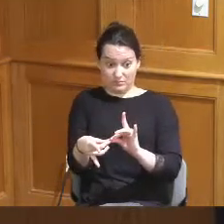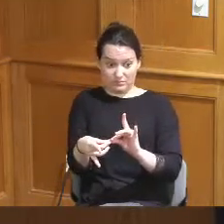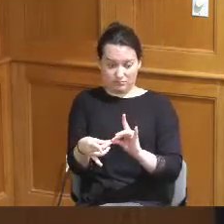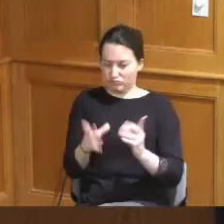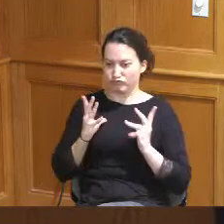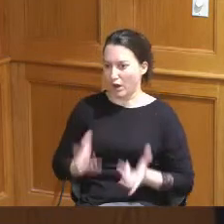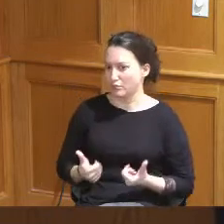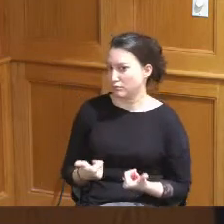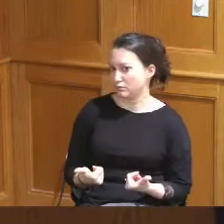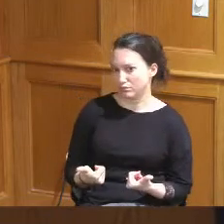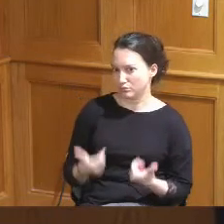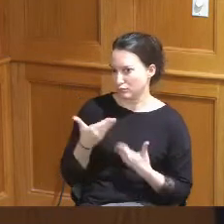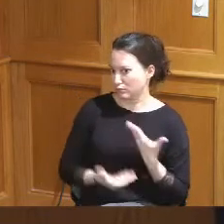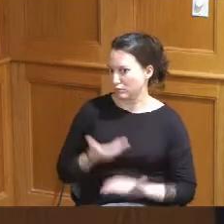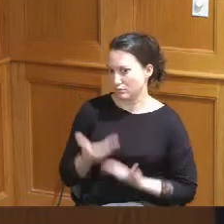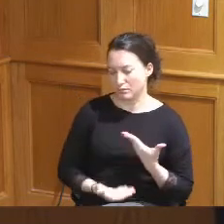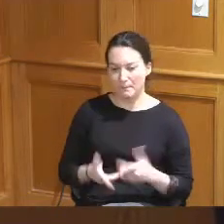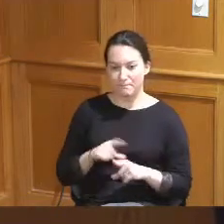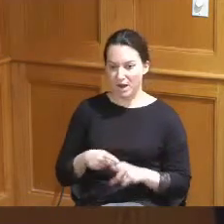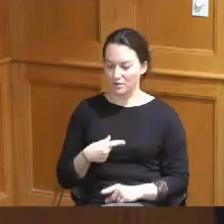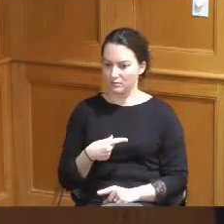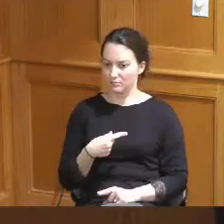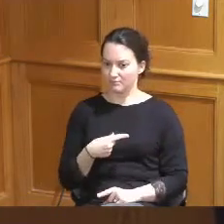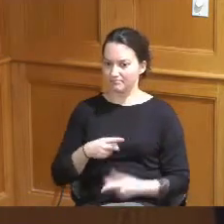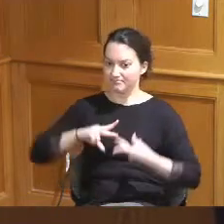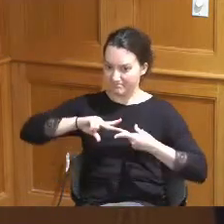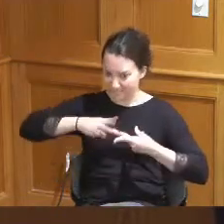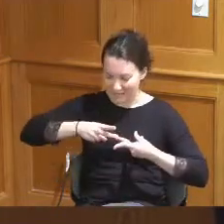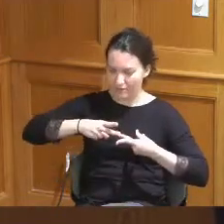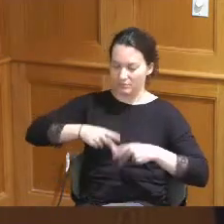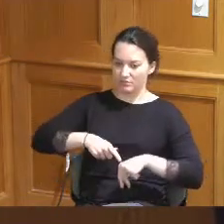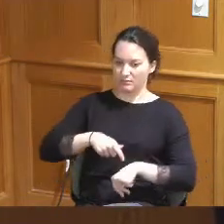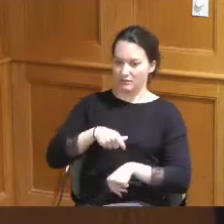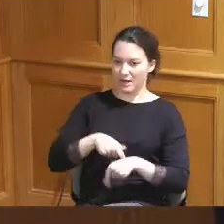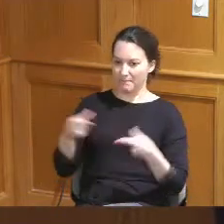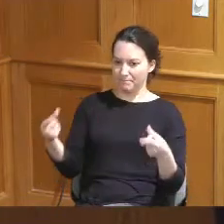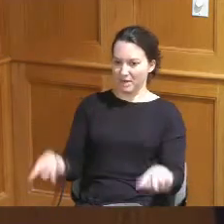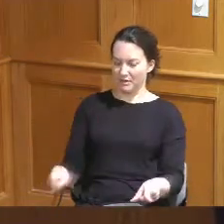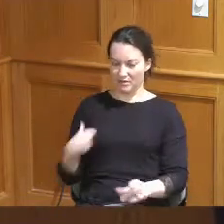problem with that we can move forward but this has been the second time this has happened and I